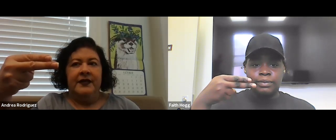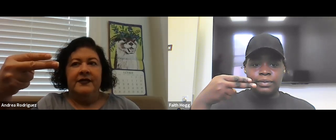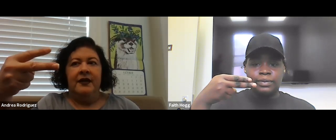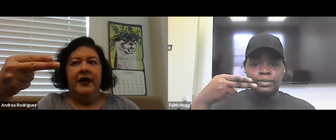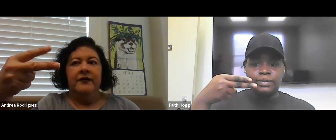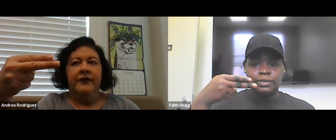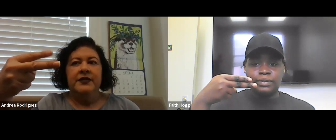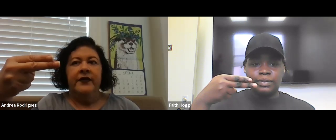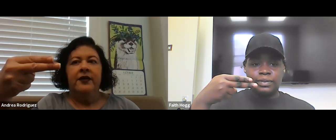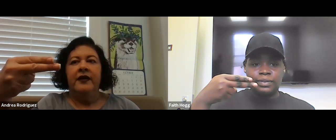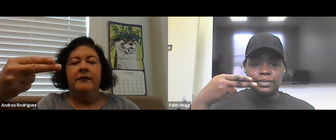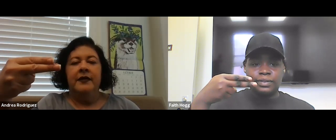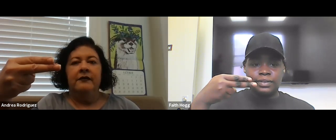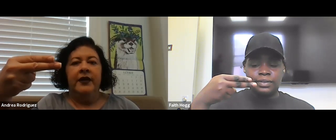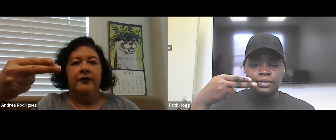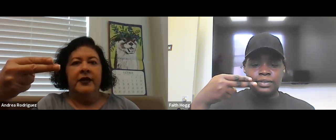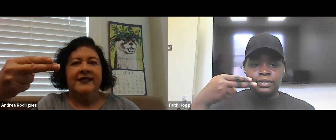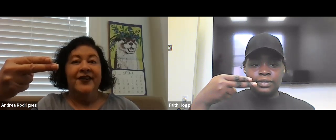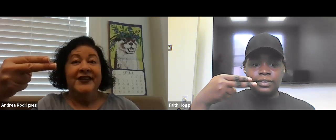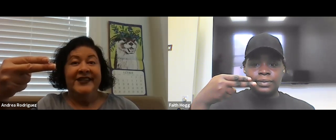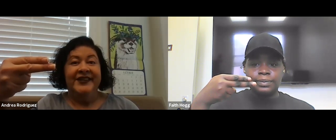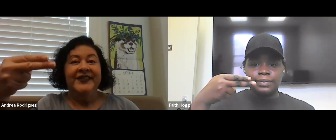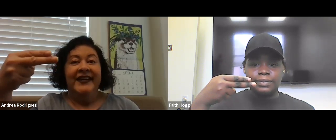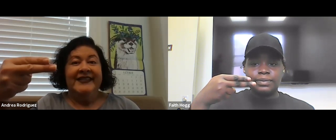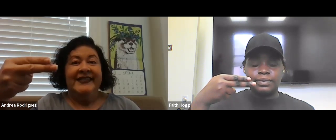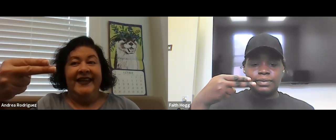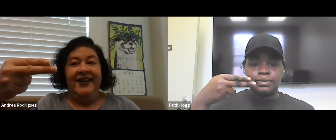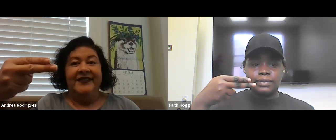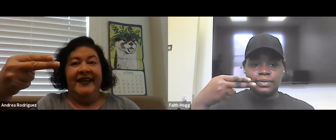So now we have the first finger and the middle finger resting on each other. Sticking out that